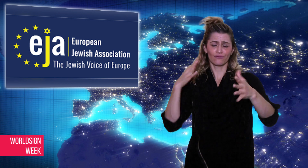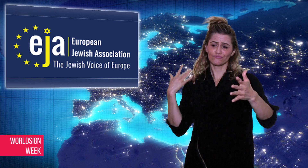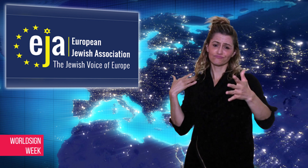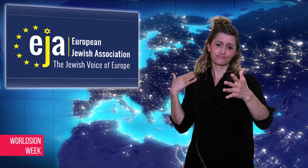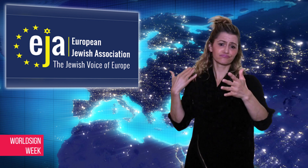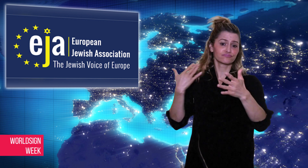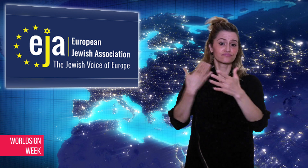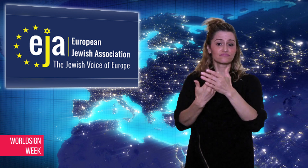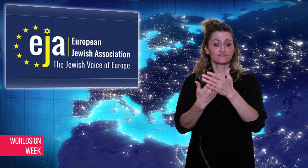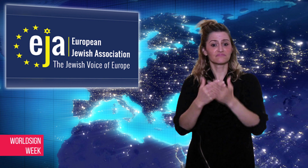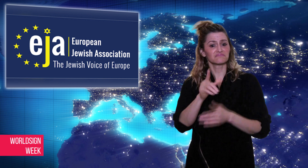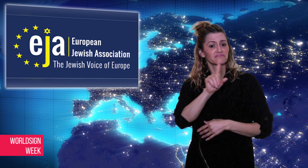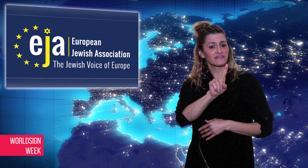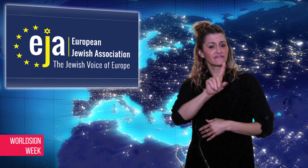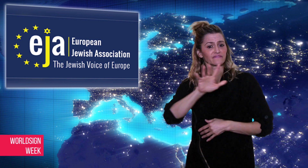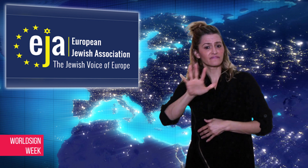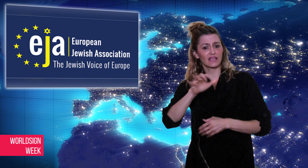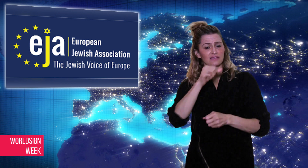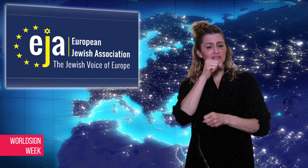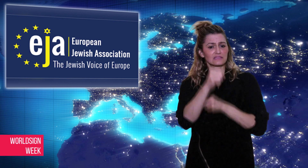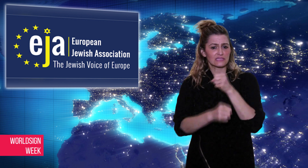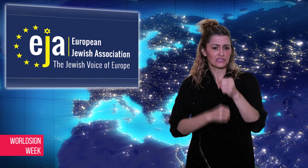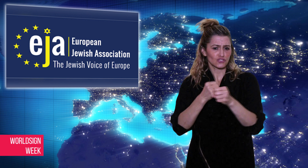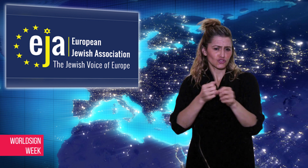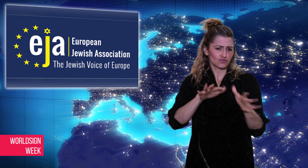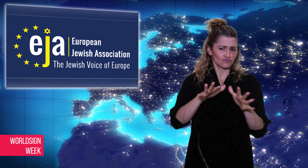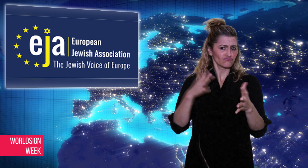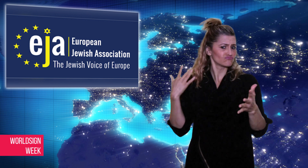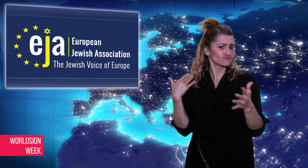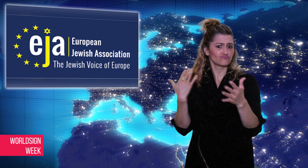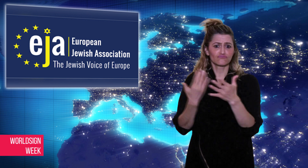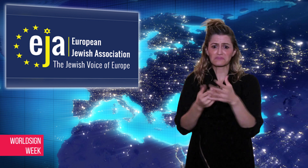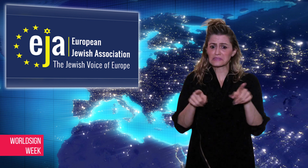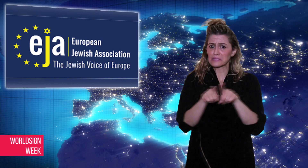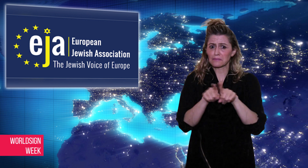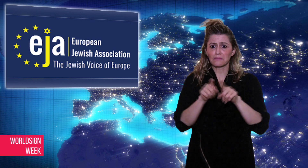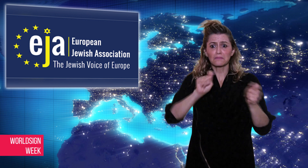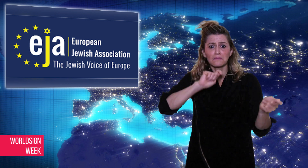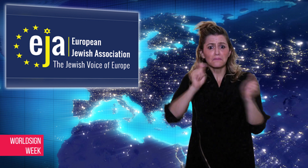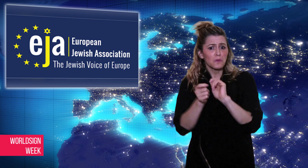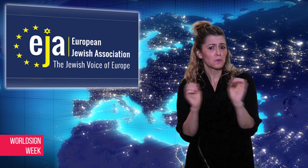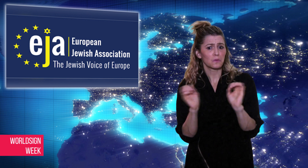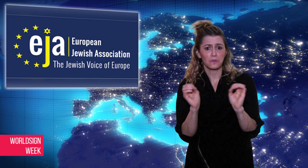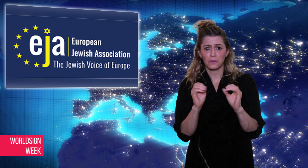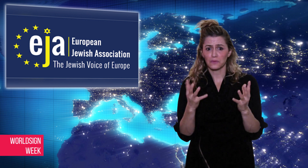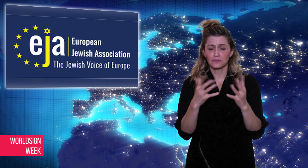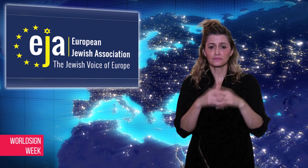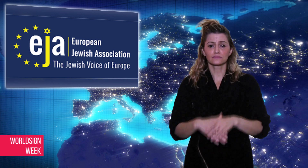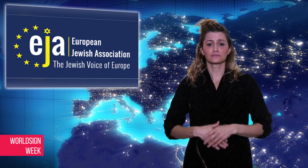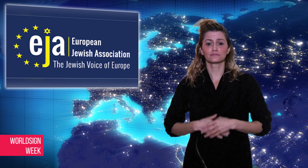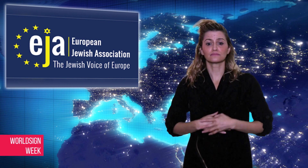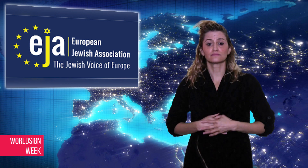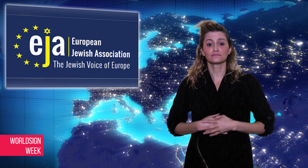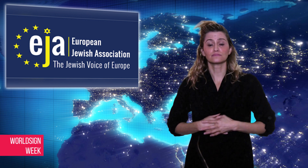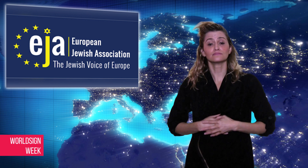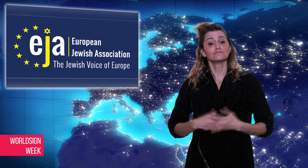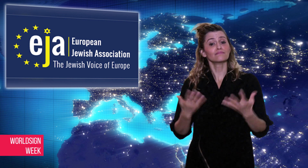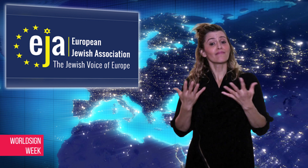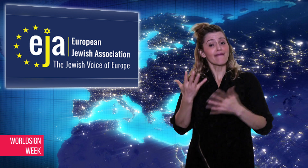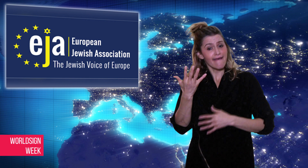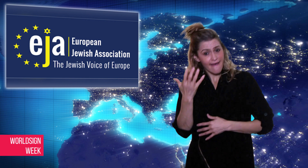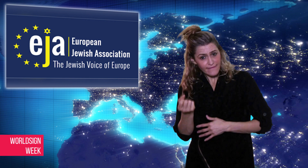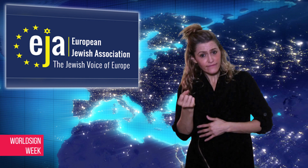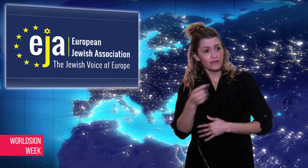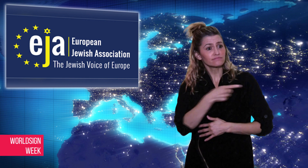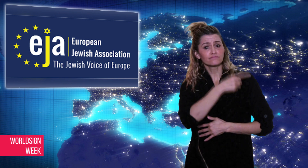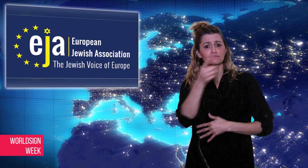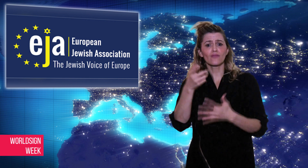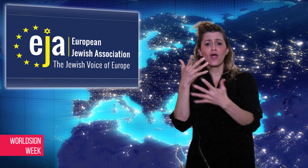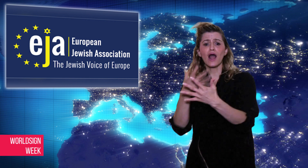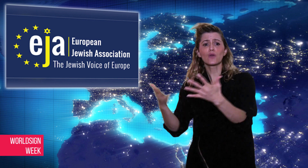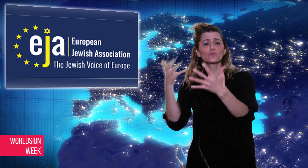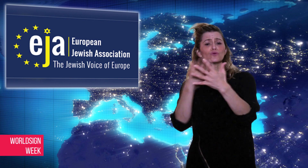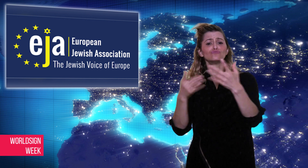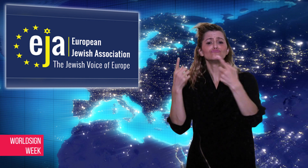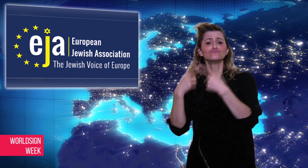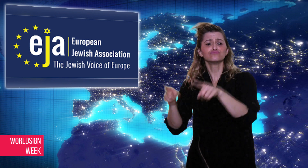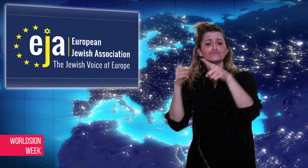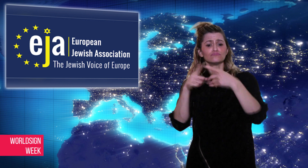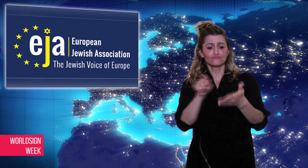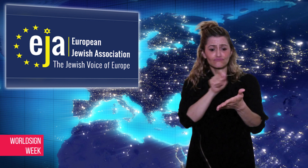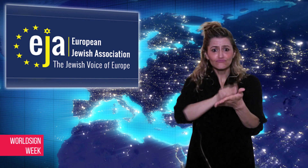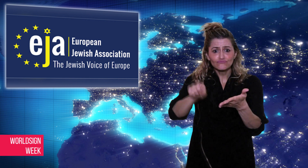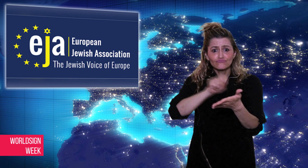that these videos have been online for about 15 years.